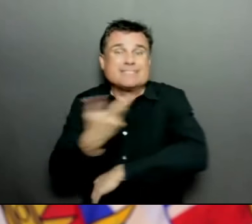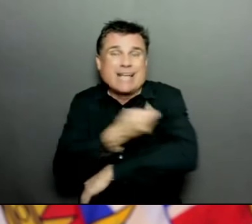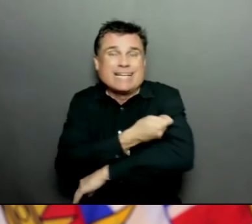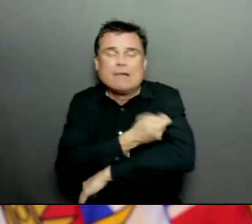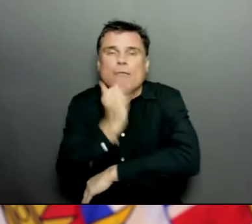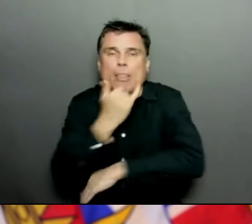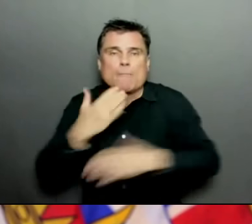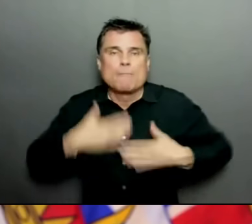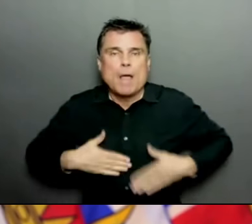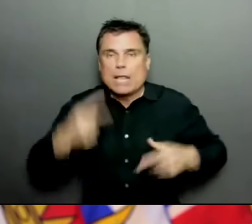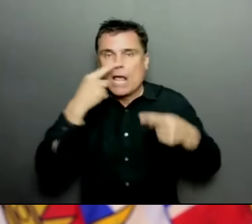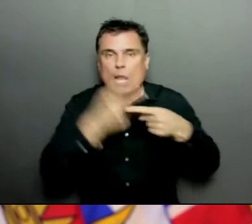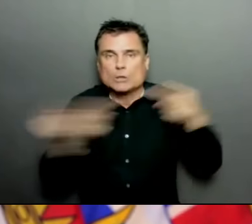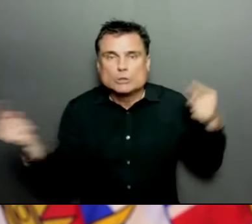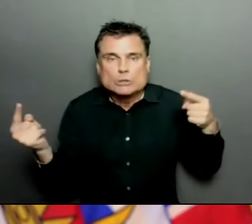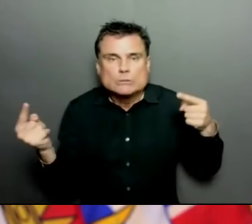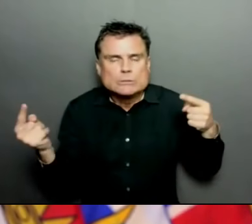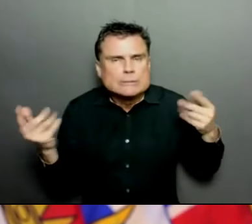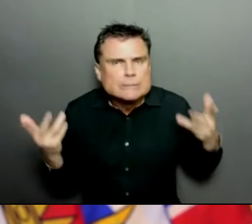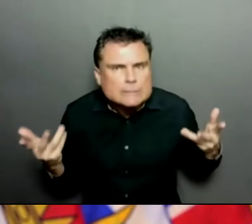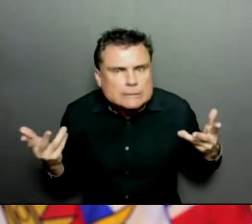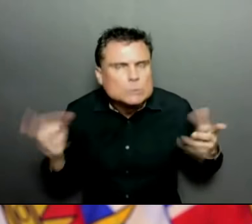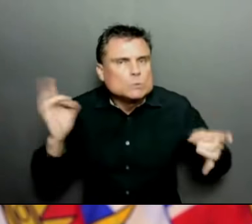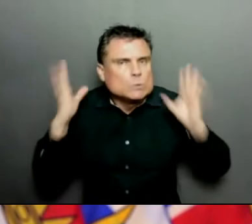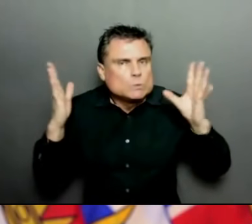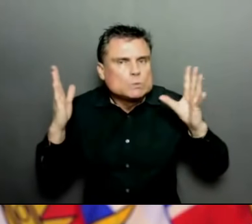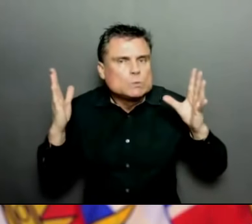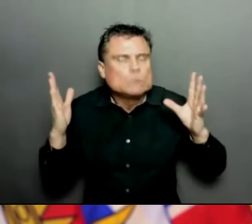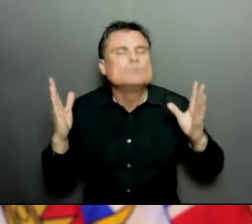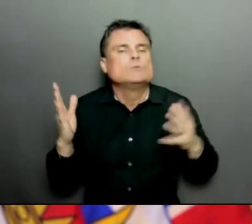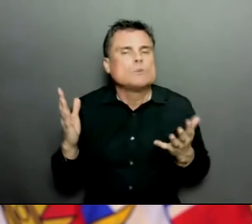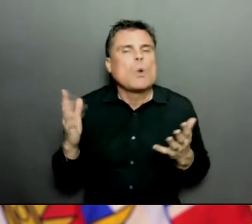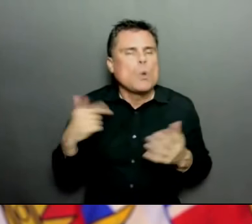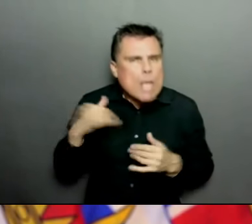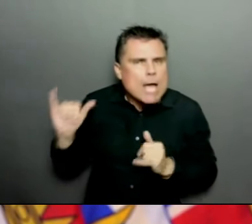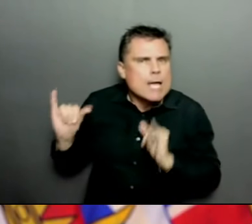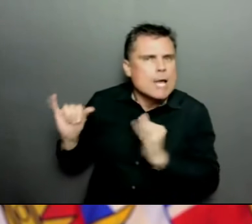There are many moving parts right now, including the amounts of